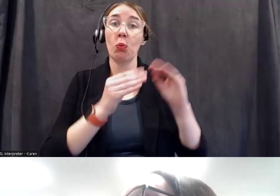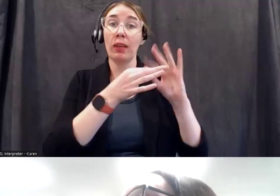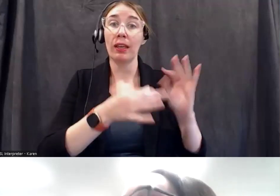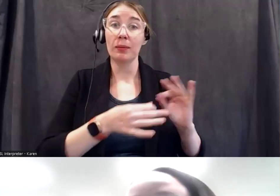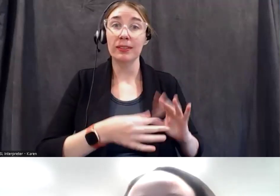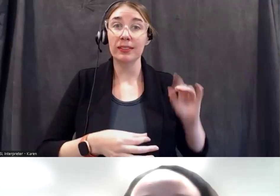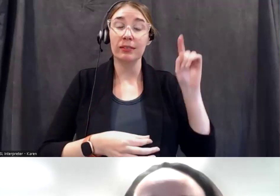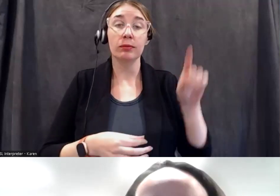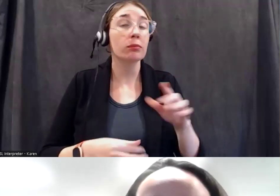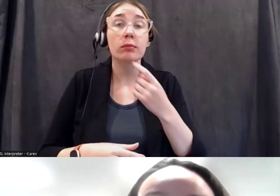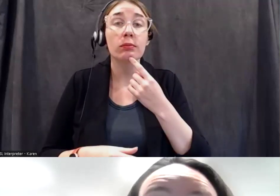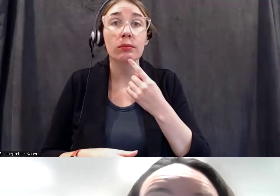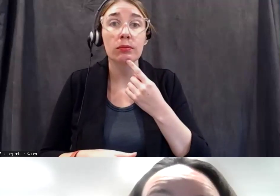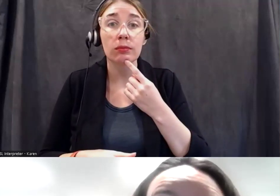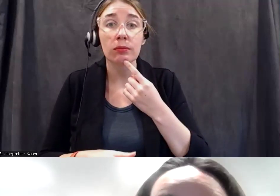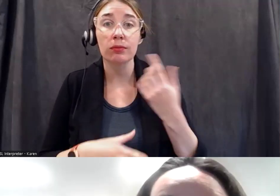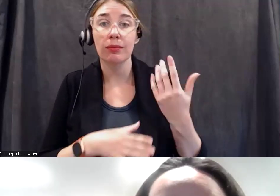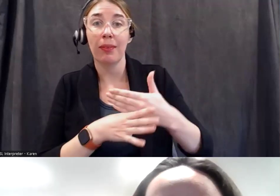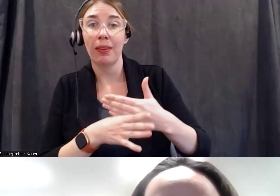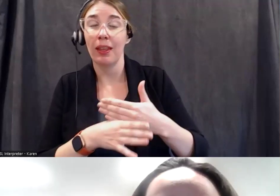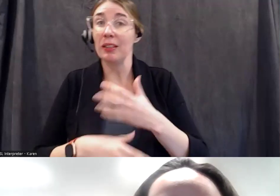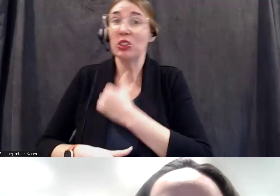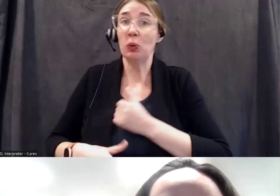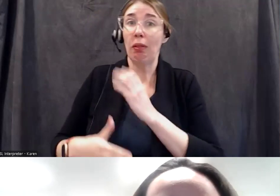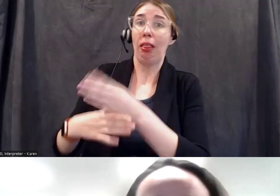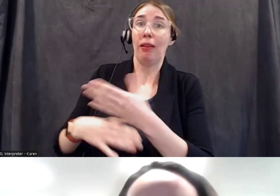hockey -- what was that? >> Martha: That's such a great point too, is